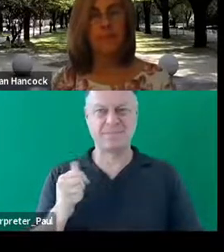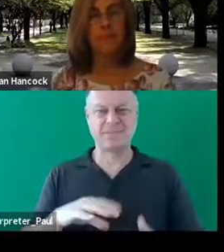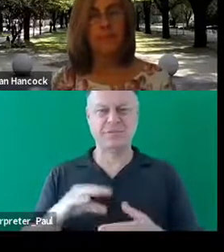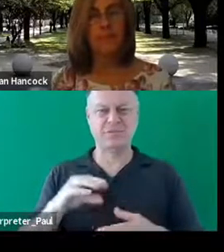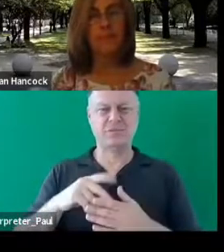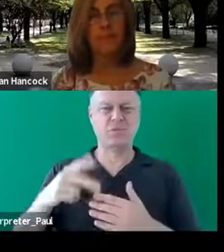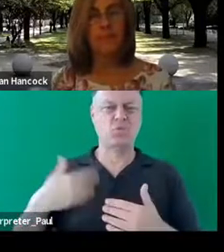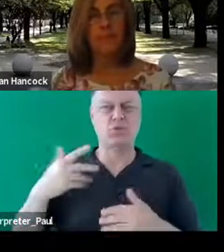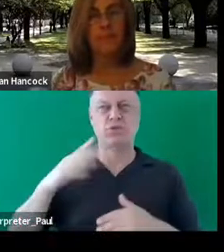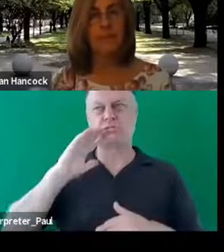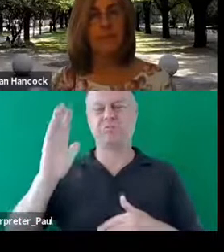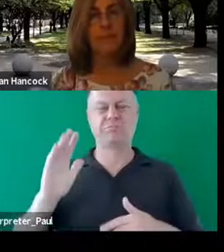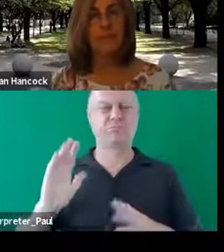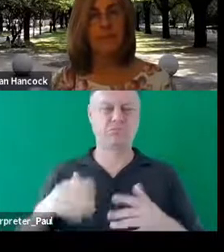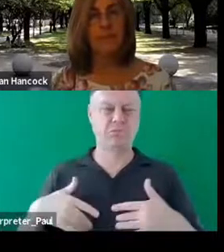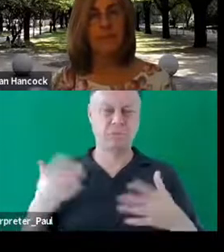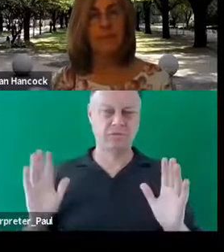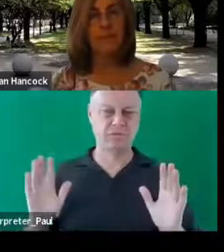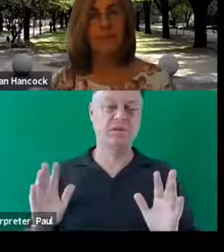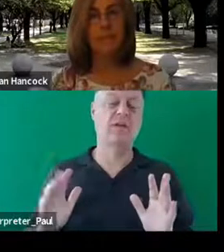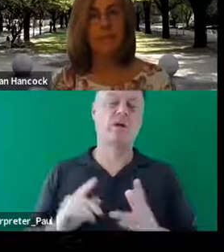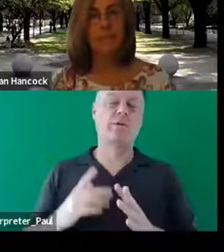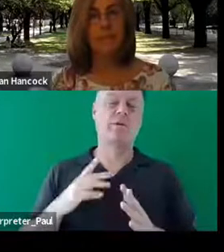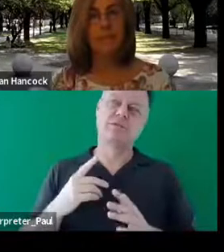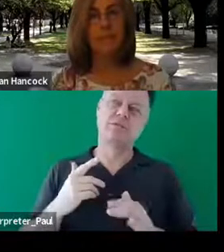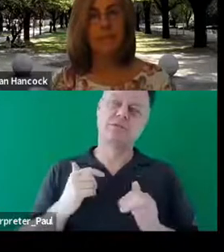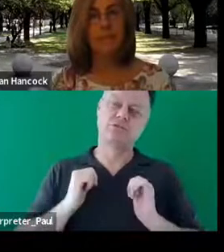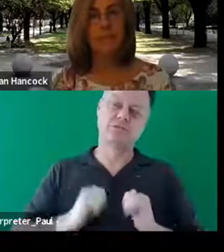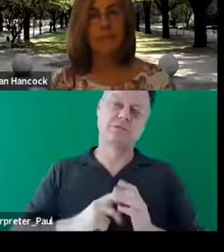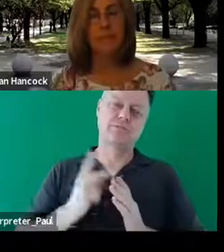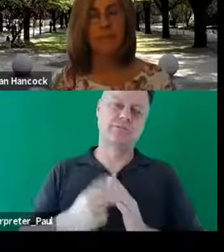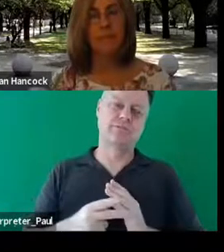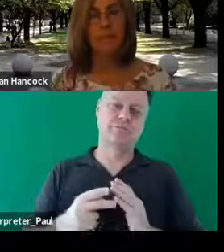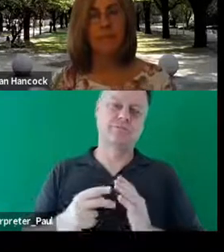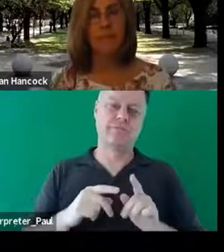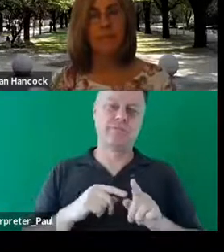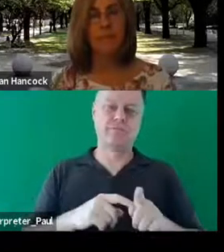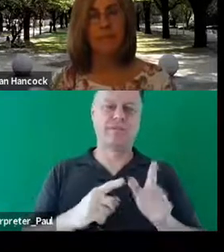the idea of doing a training program based on the model that the allied network uses. So